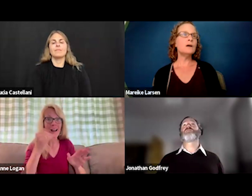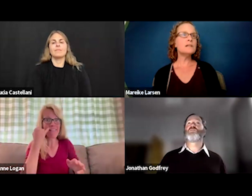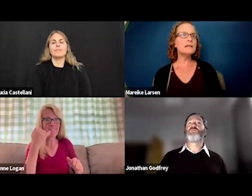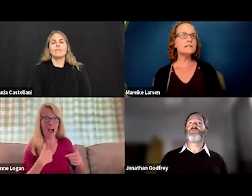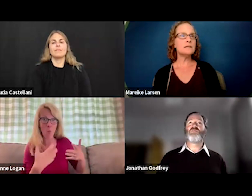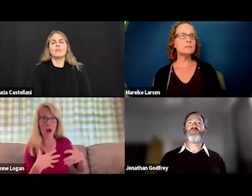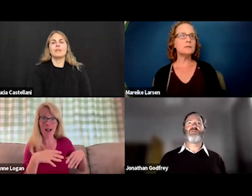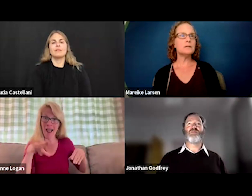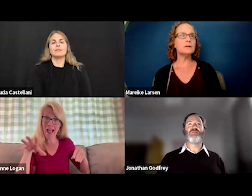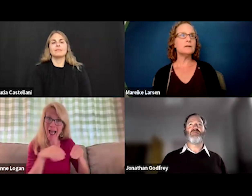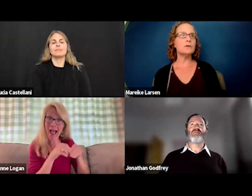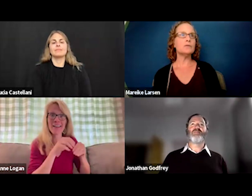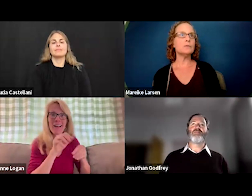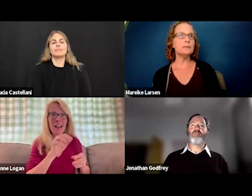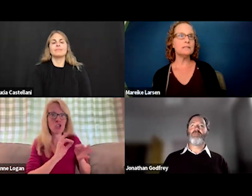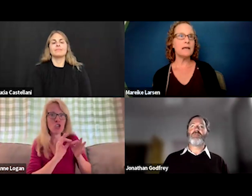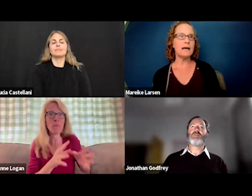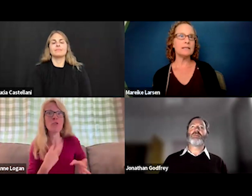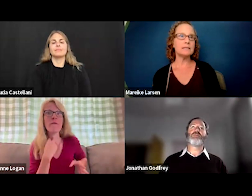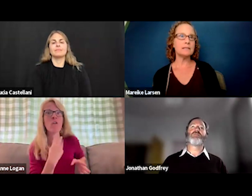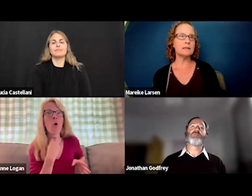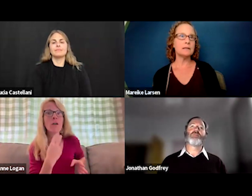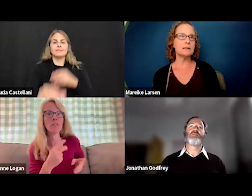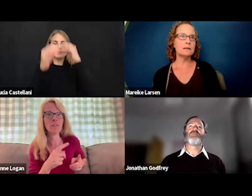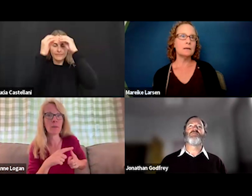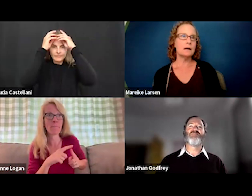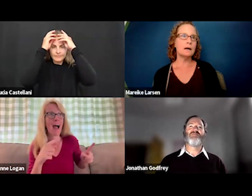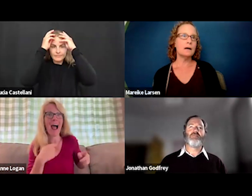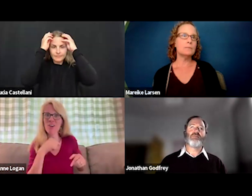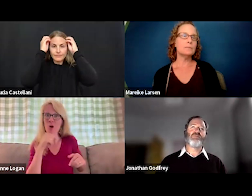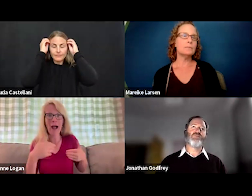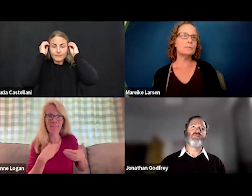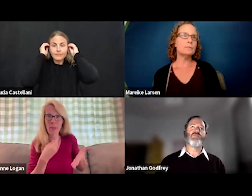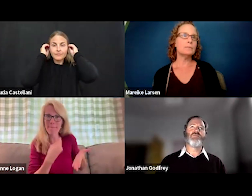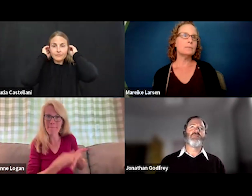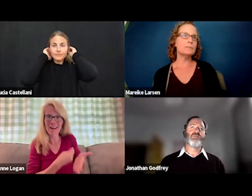Alt text can be an overwhelming task.